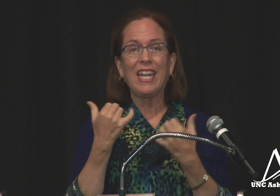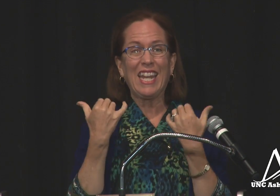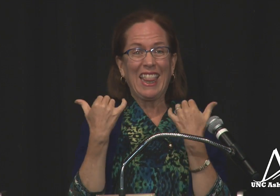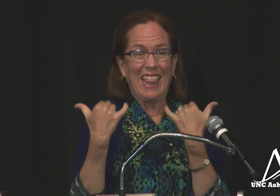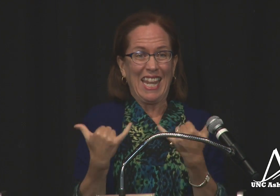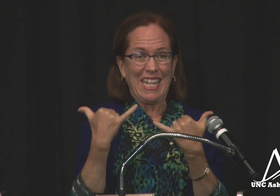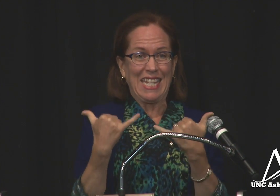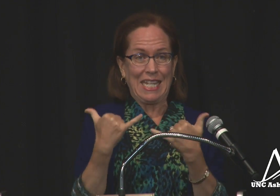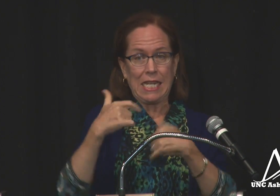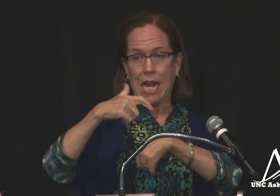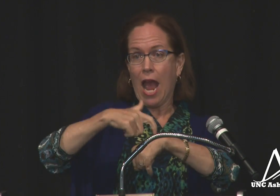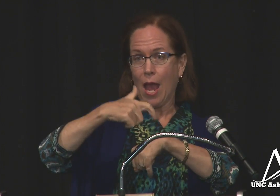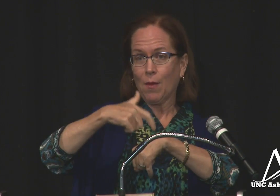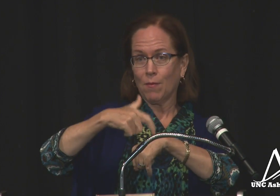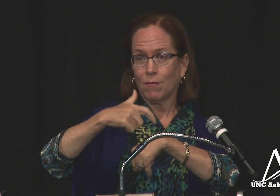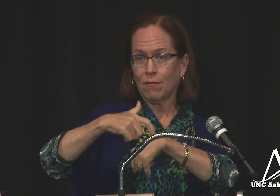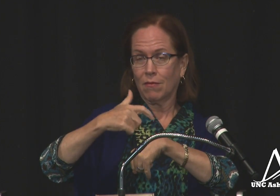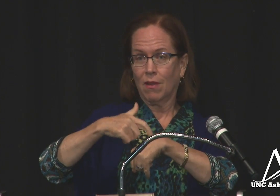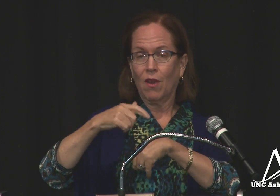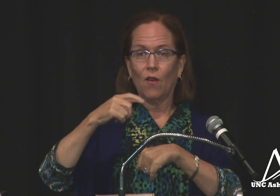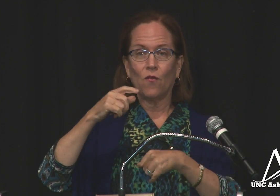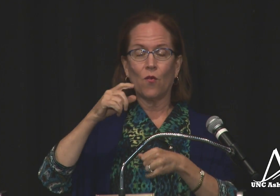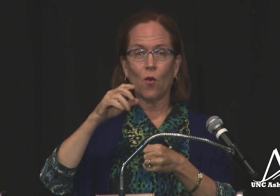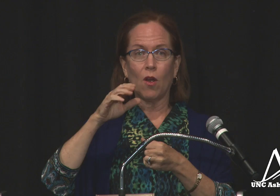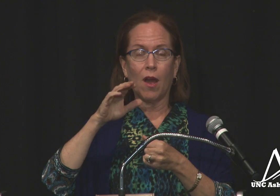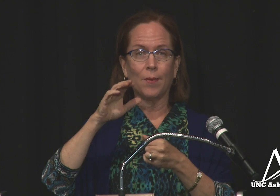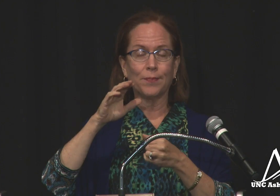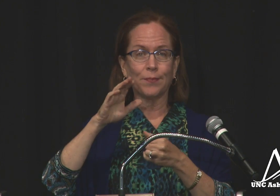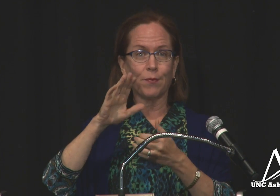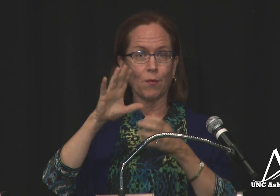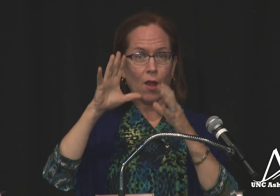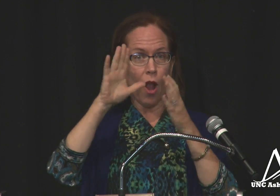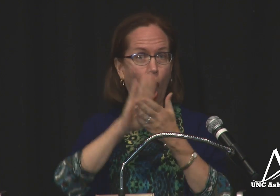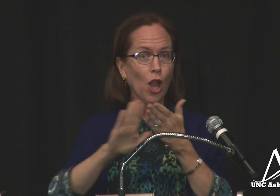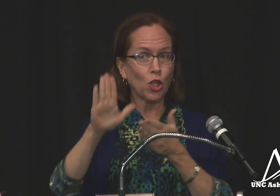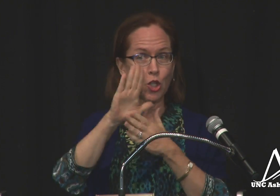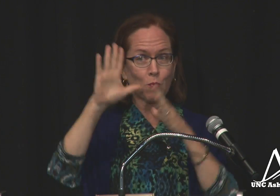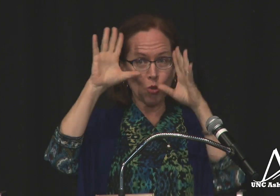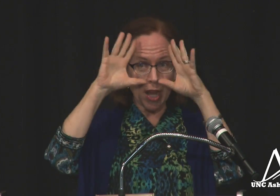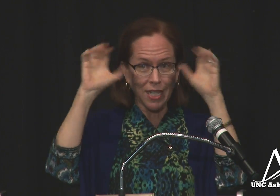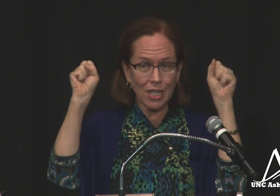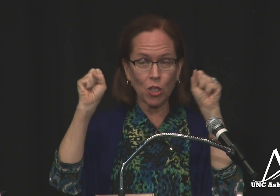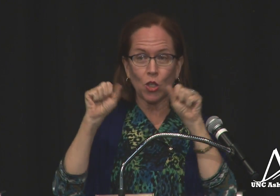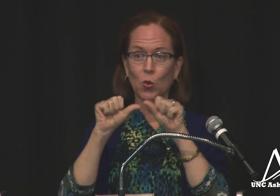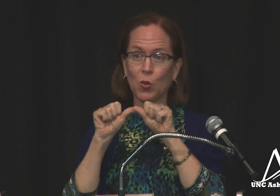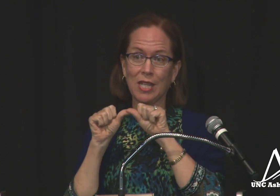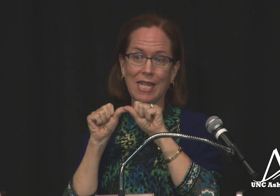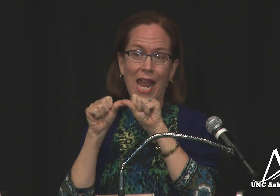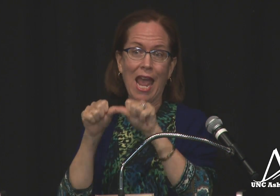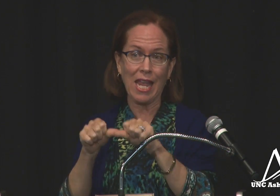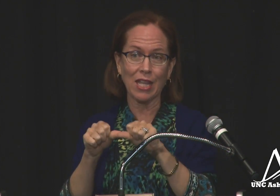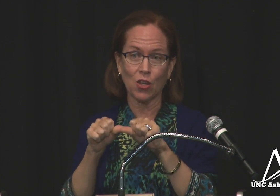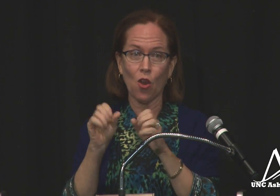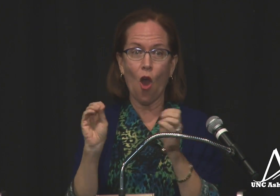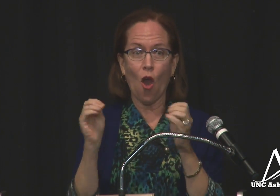And in this time, for a college president to stay in office